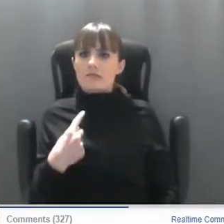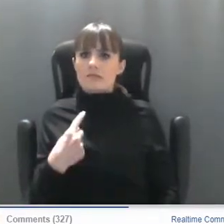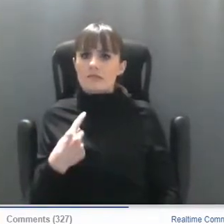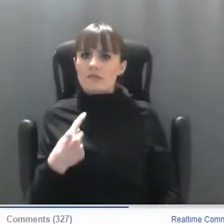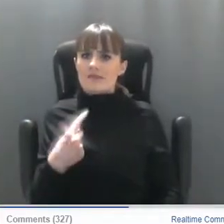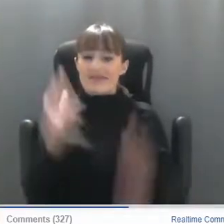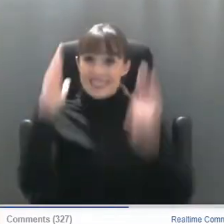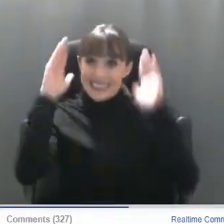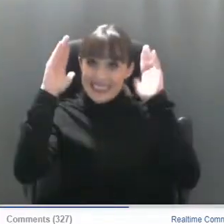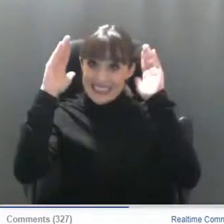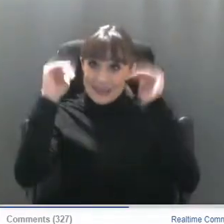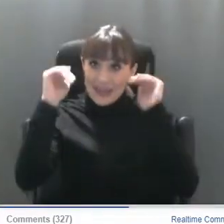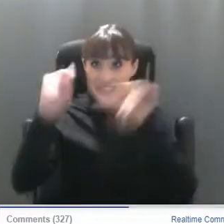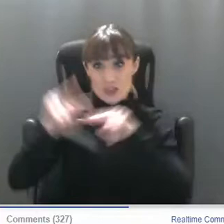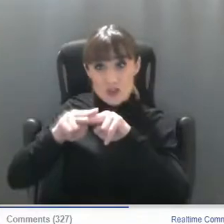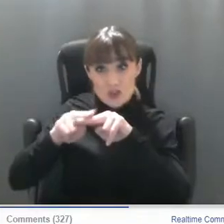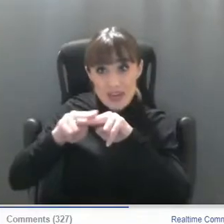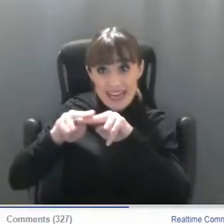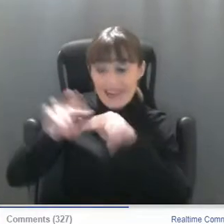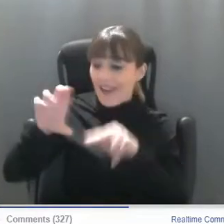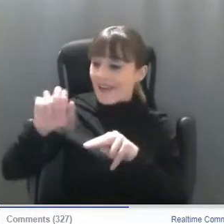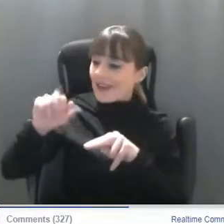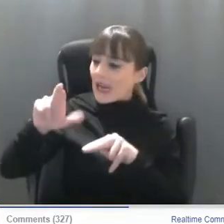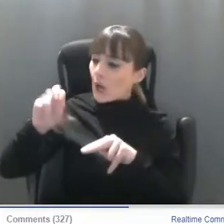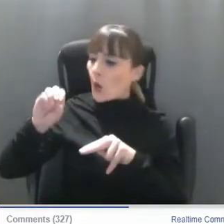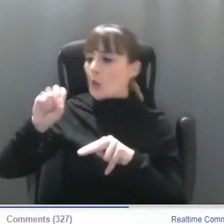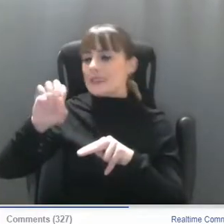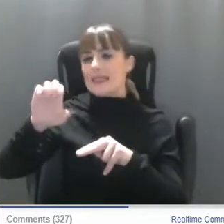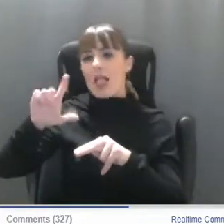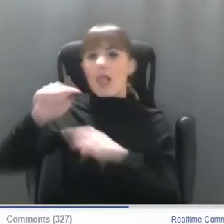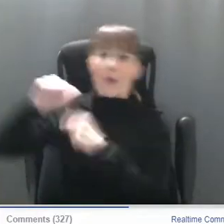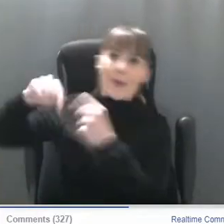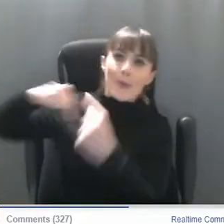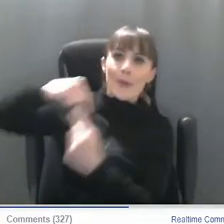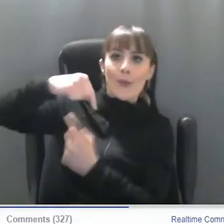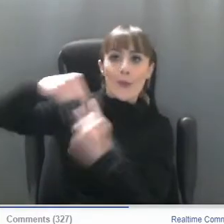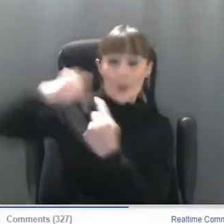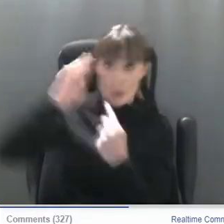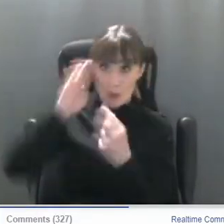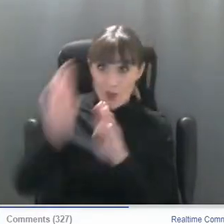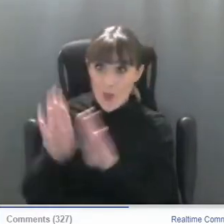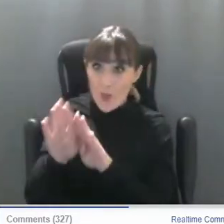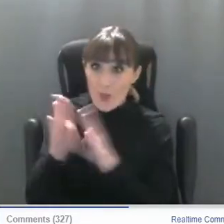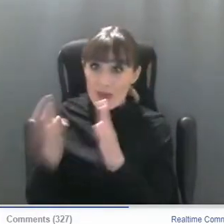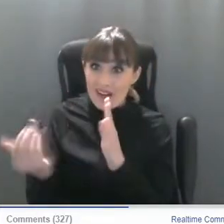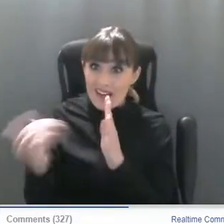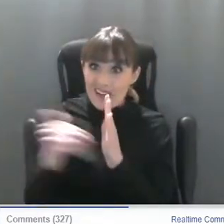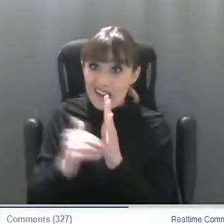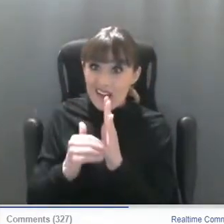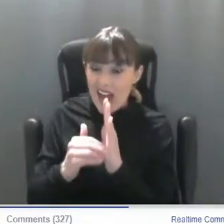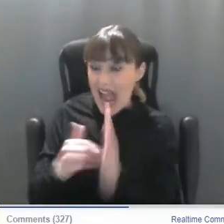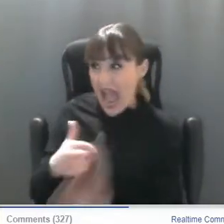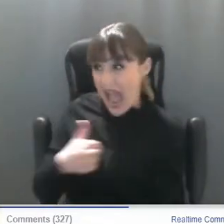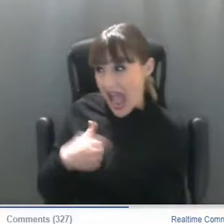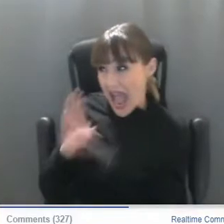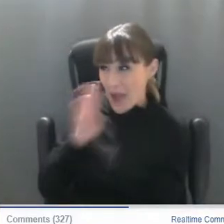when. I'd imagine as the restrictions shift and change, maybe in the next round?